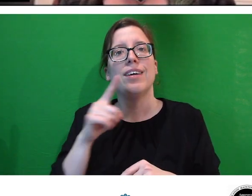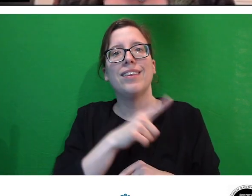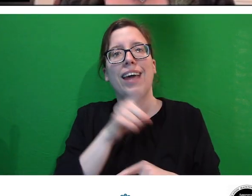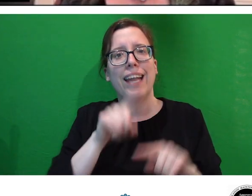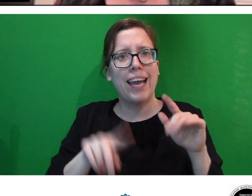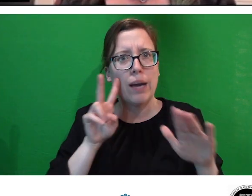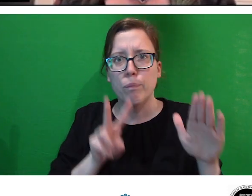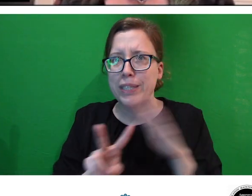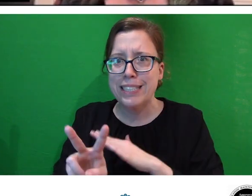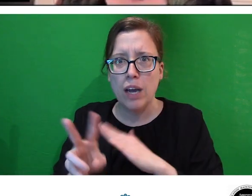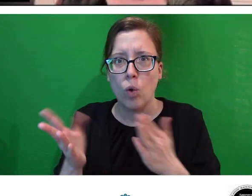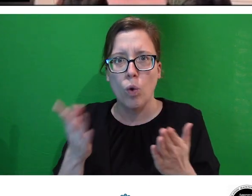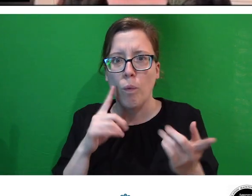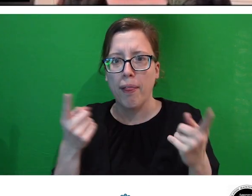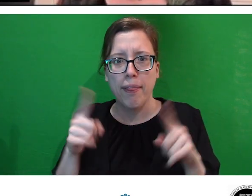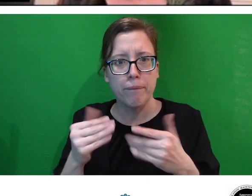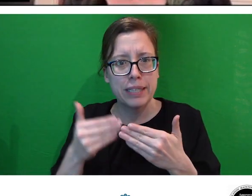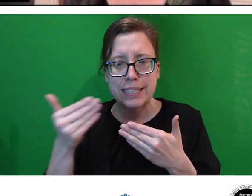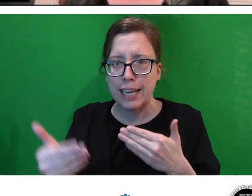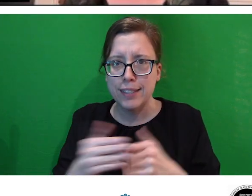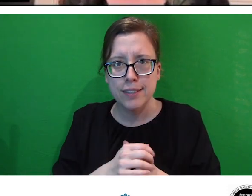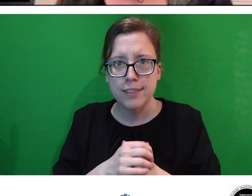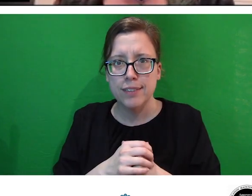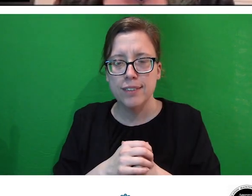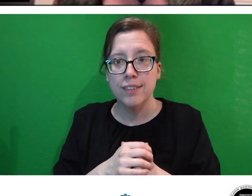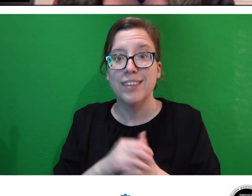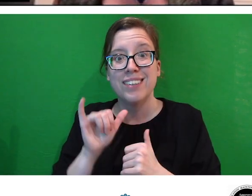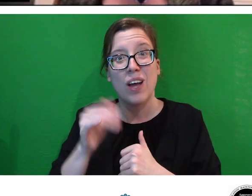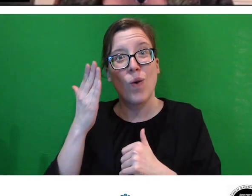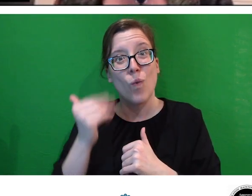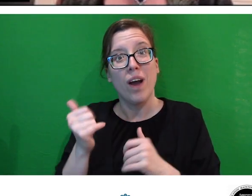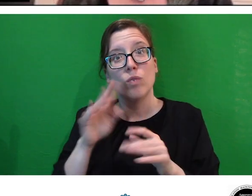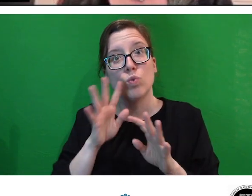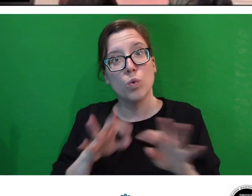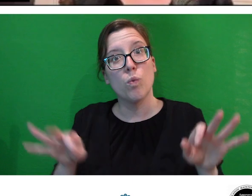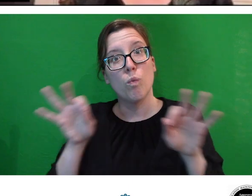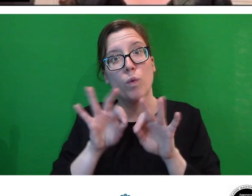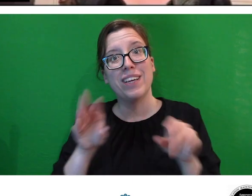random and chaotic and it's like, "Holy cow, what's she going to do to me next?"